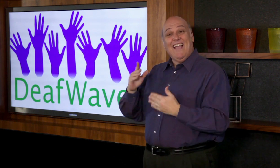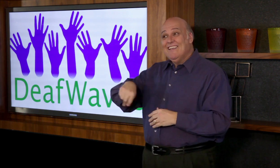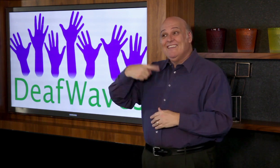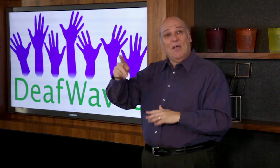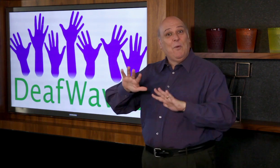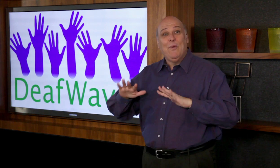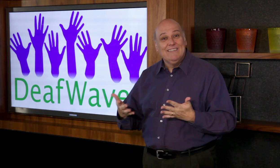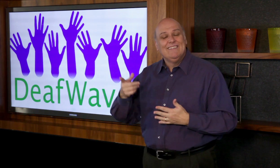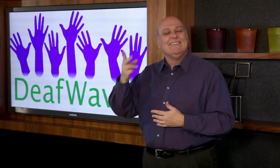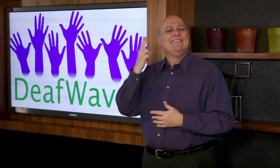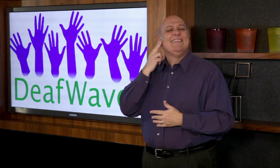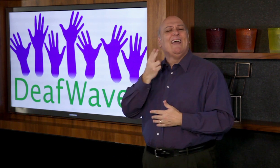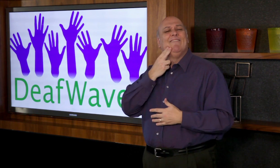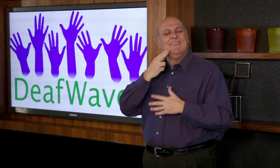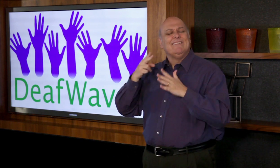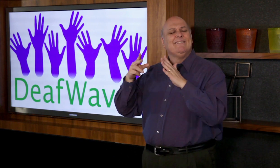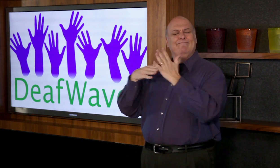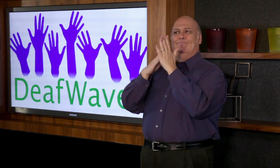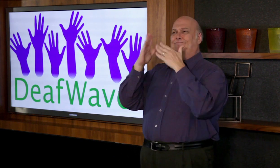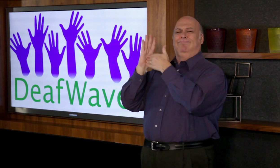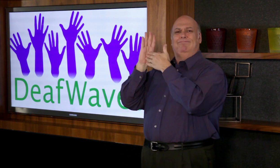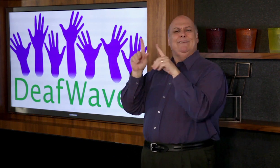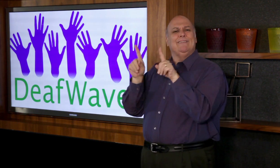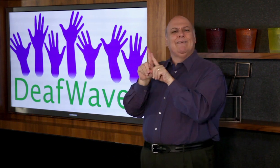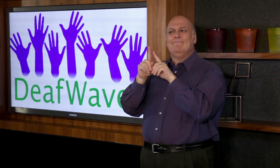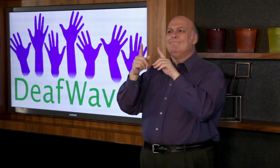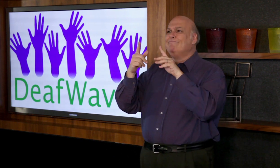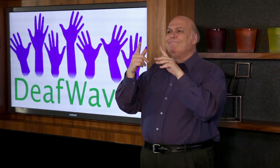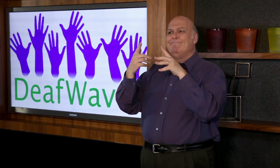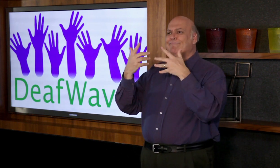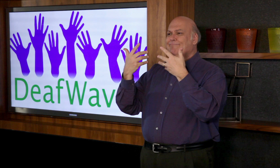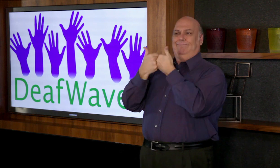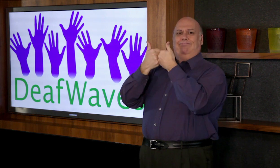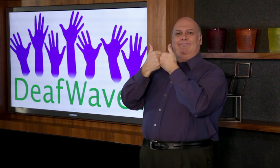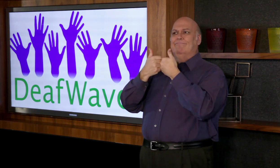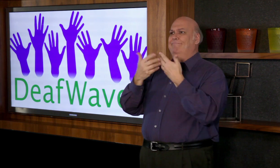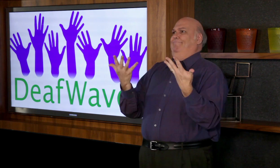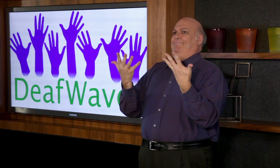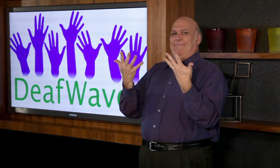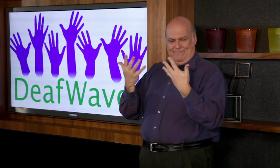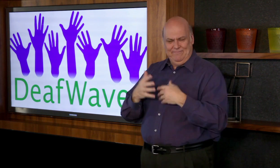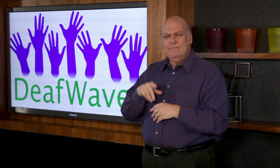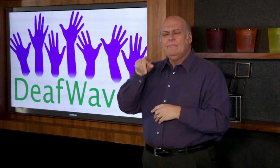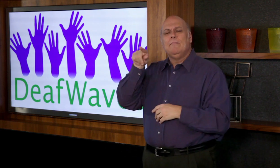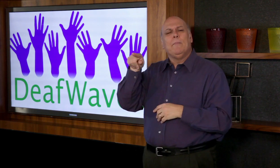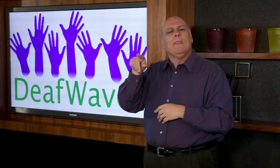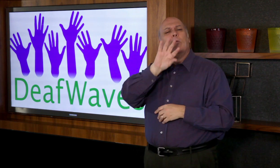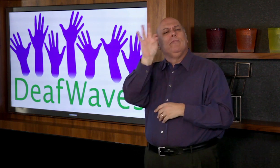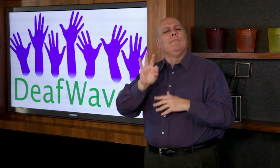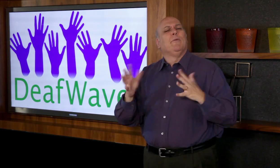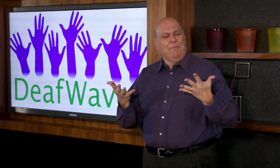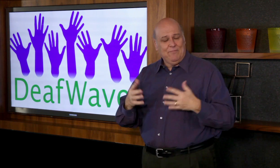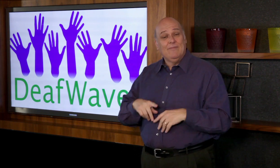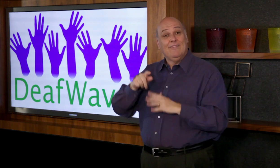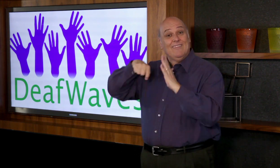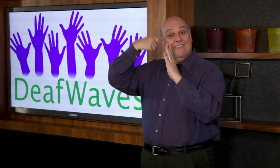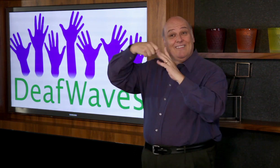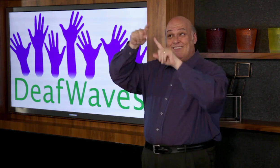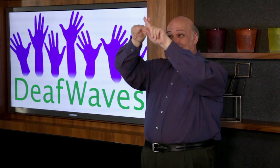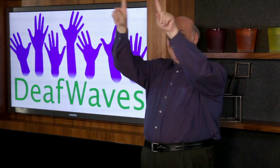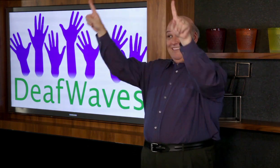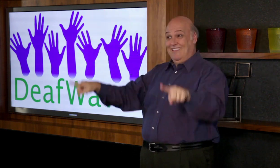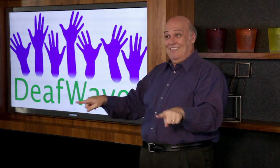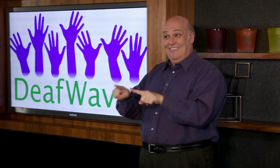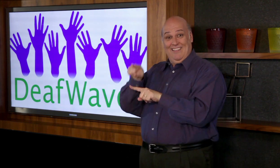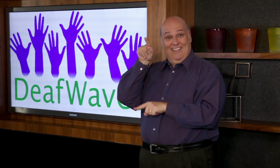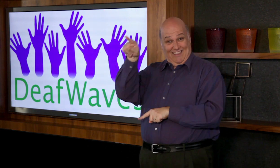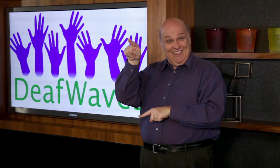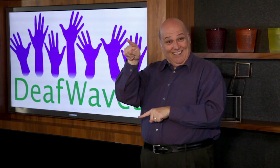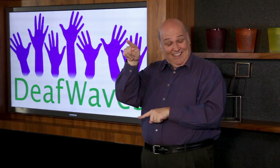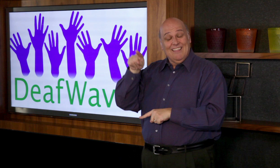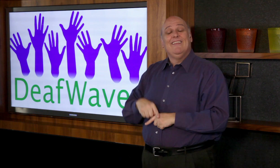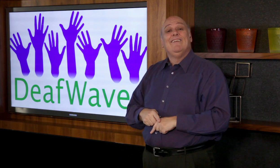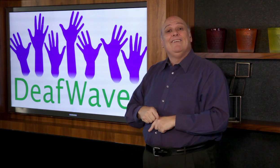Now we are going to talk about today's Deaf Challenge - do Deaf people go to